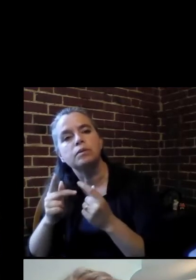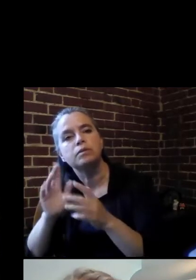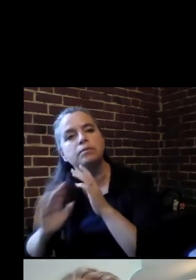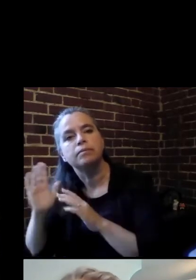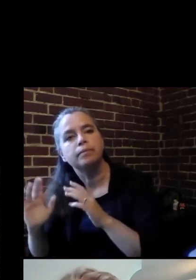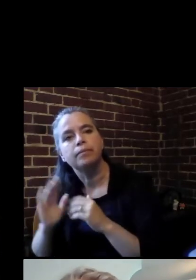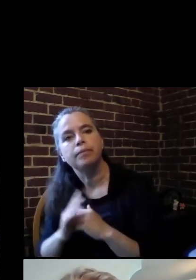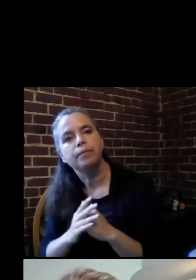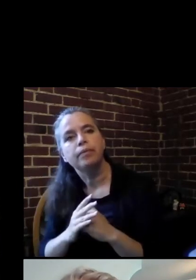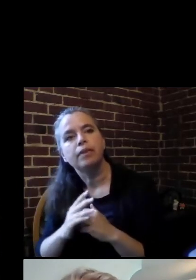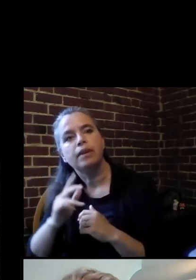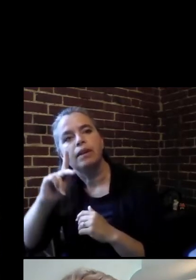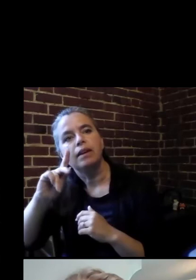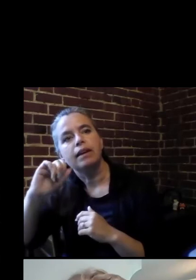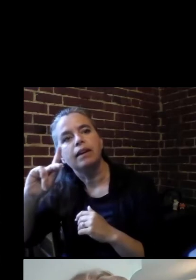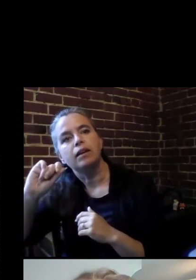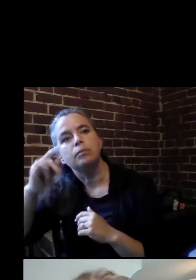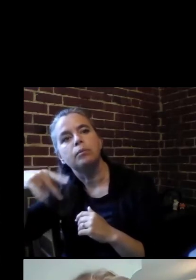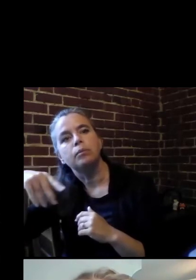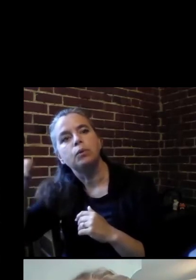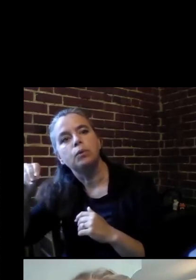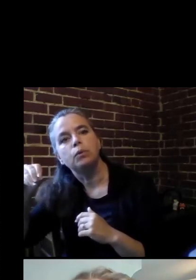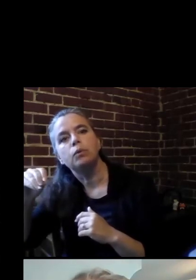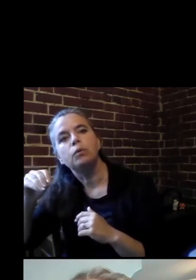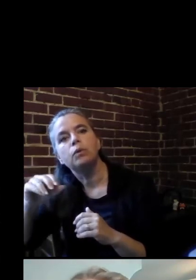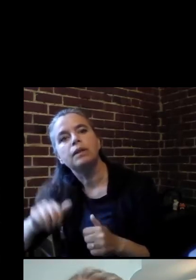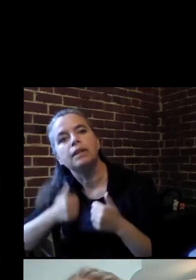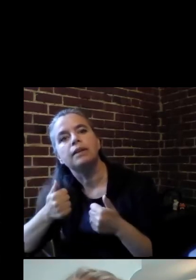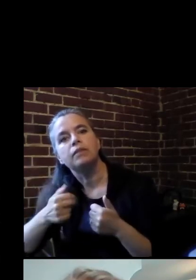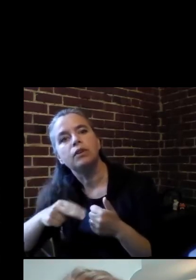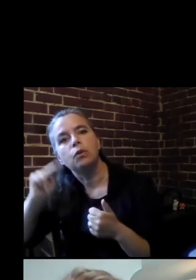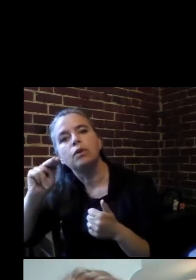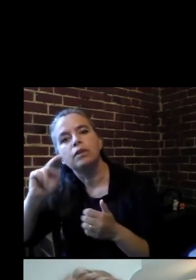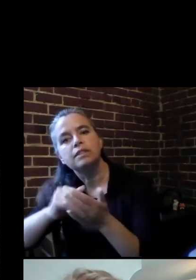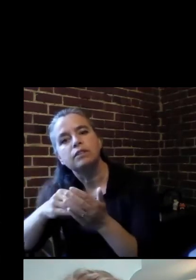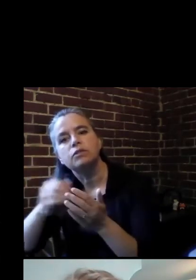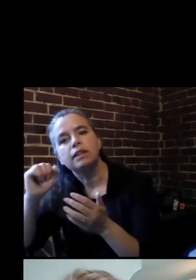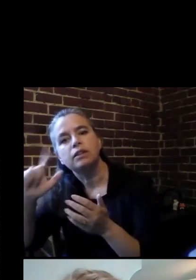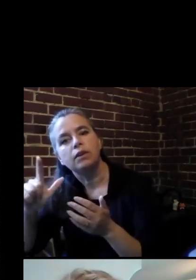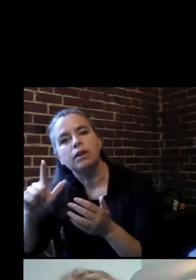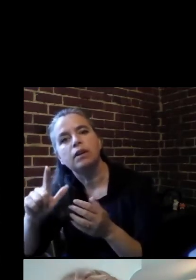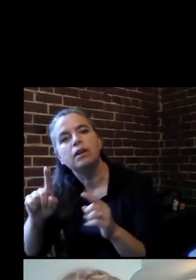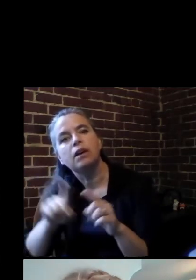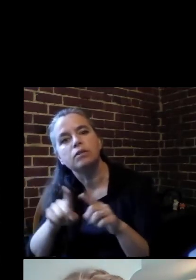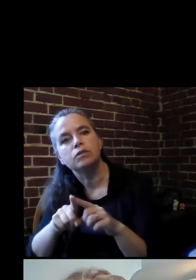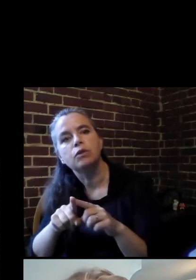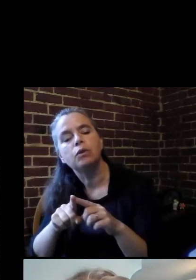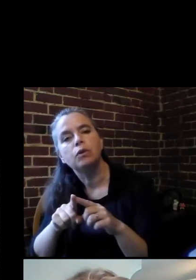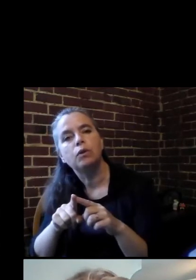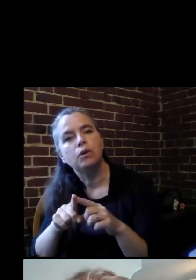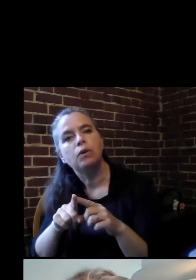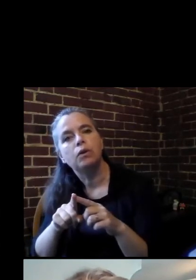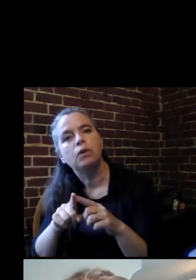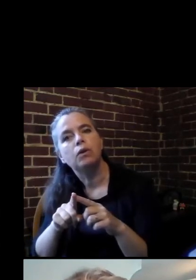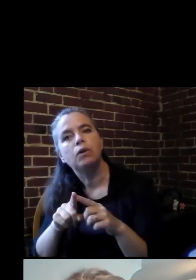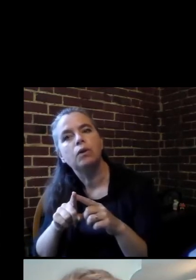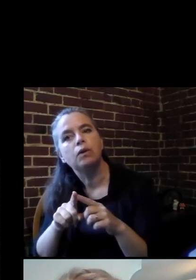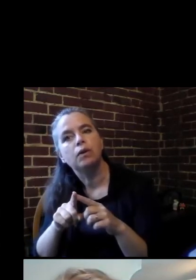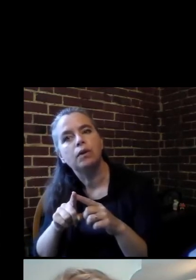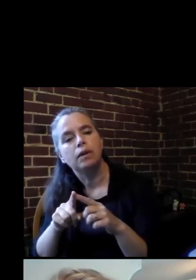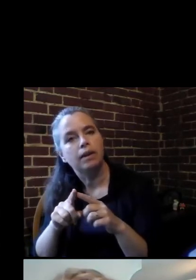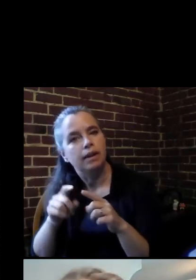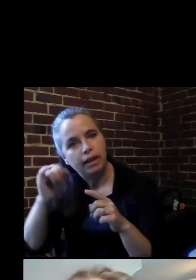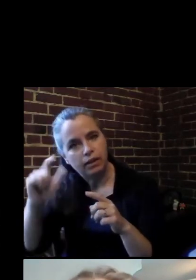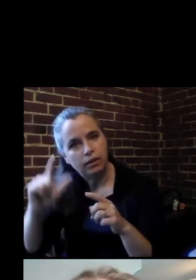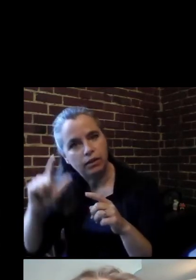The Kickapoo of -- who lived largely in northern and central Illinois but also I think sometimes further down in this part of Illinois that I'm in, Edwardsville,